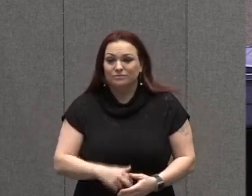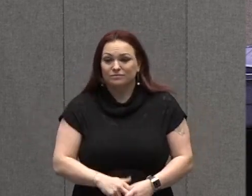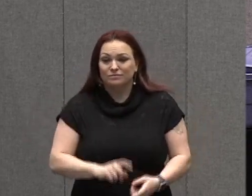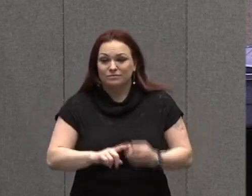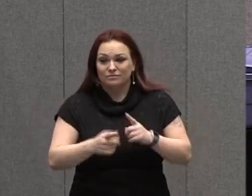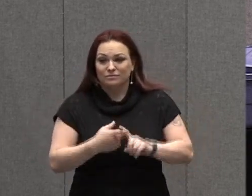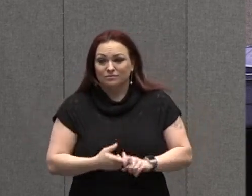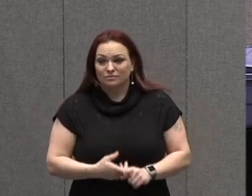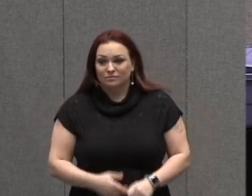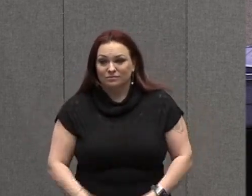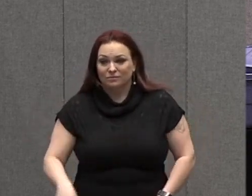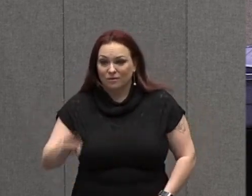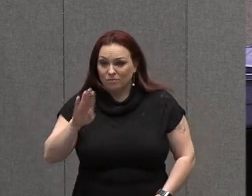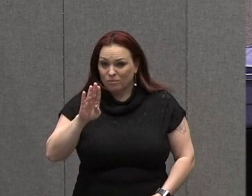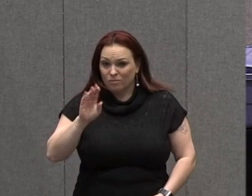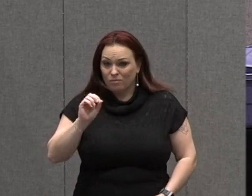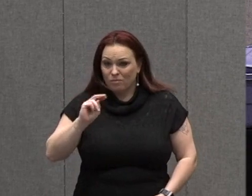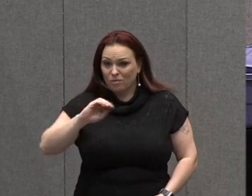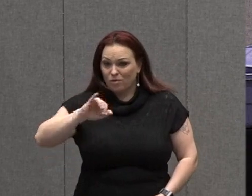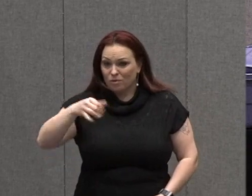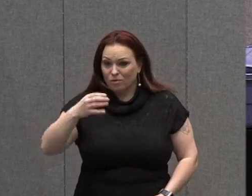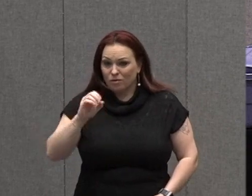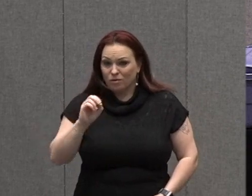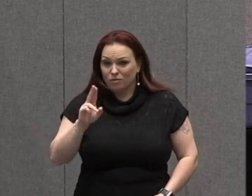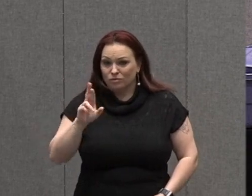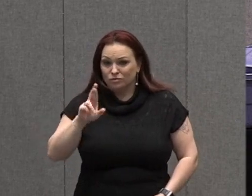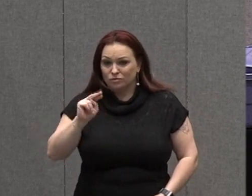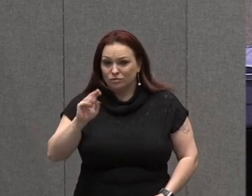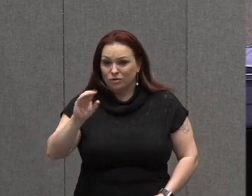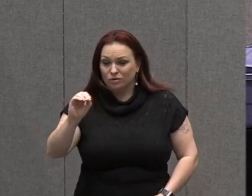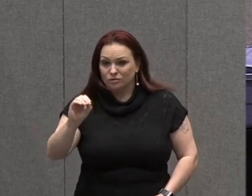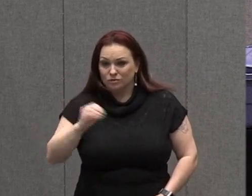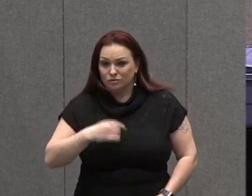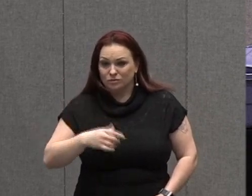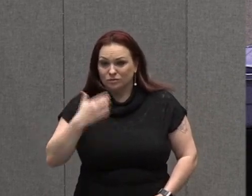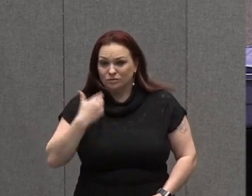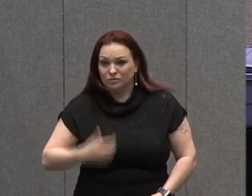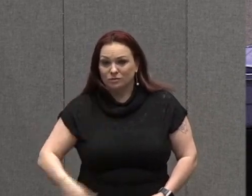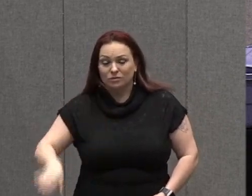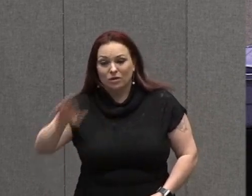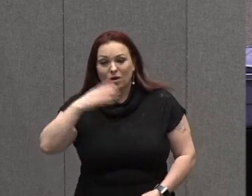Buongiorno! - Buongiorno! Buongiorno mi amici, buongiono.